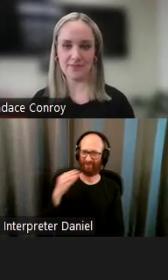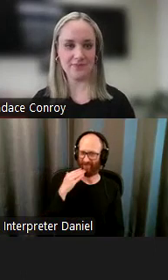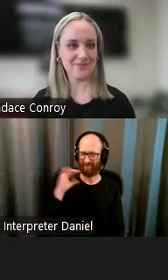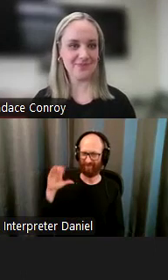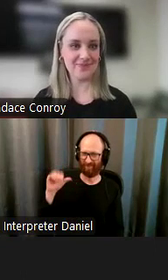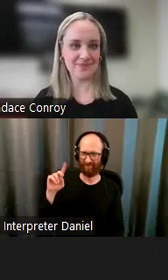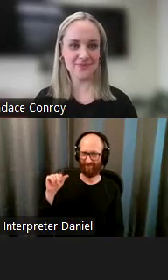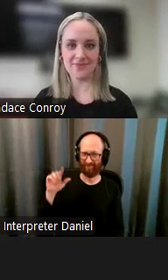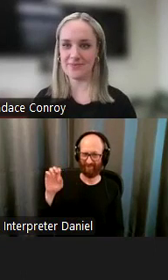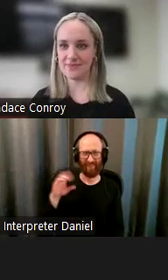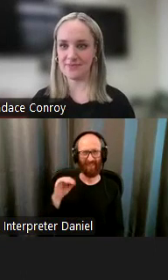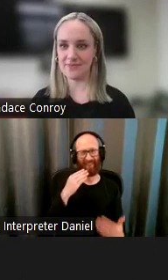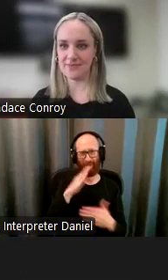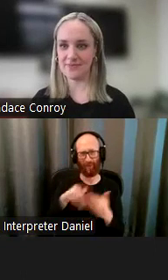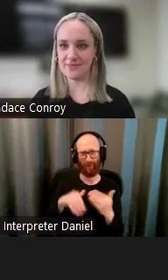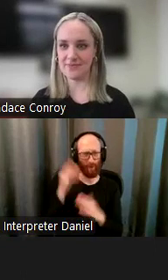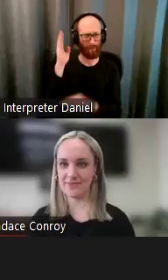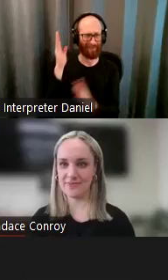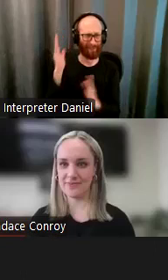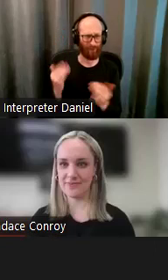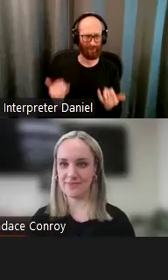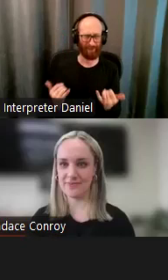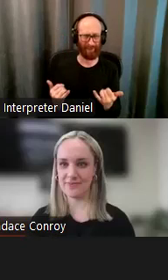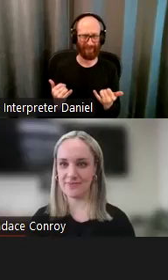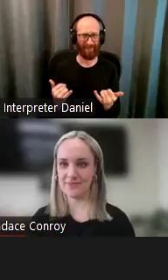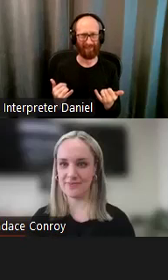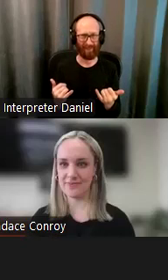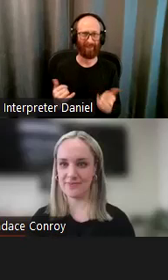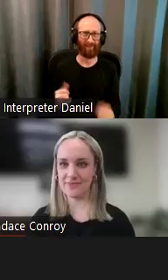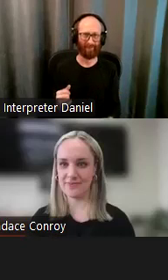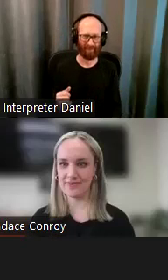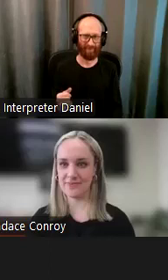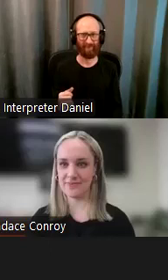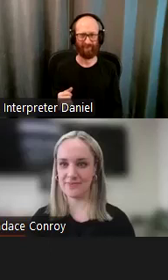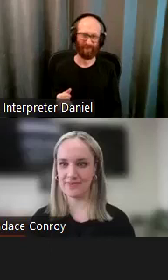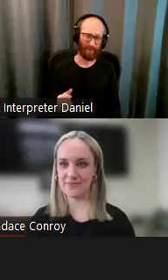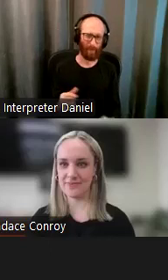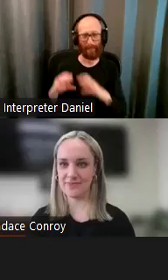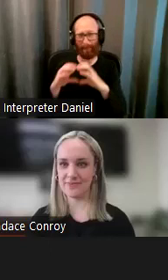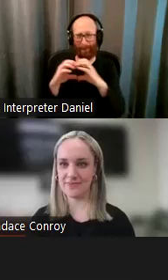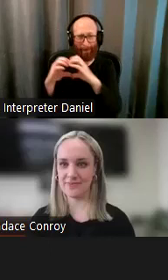our presenters today. Can we give them some some emojis and hit your reaction